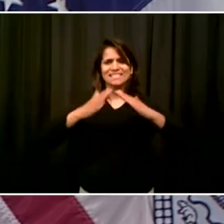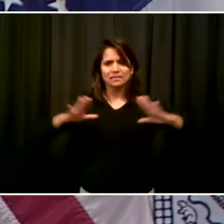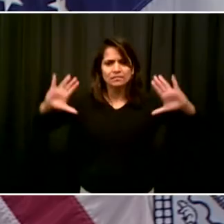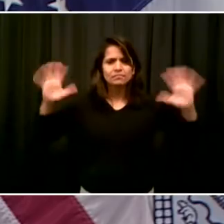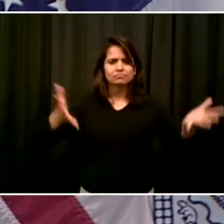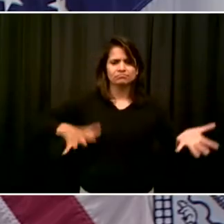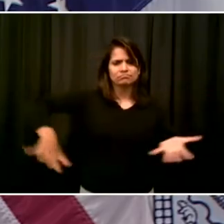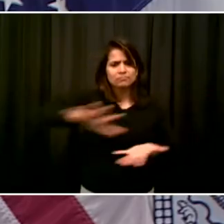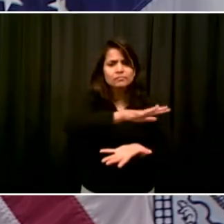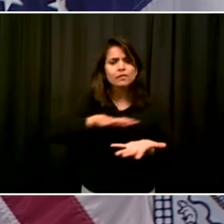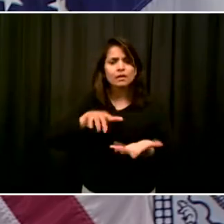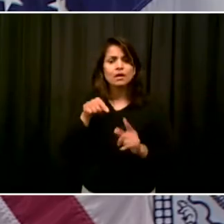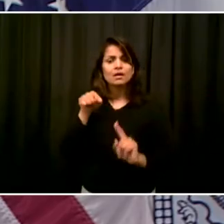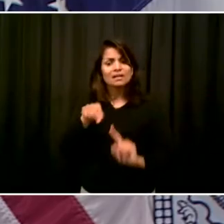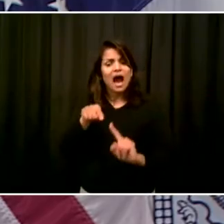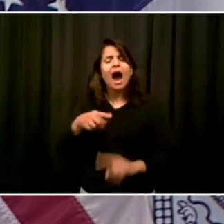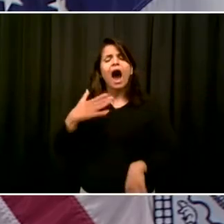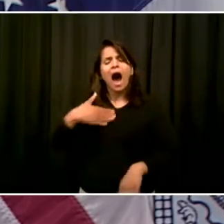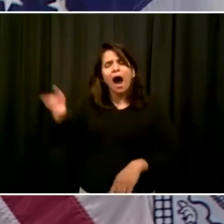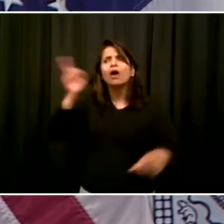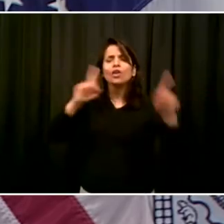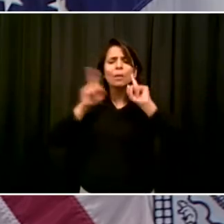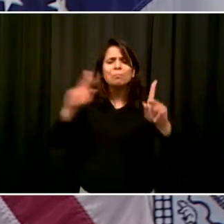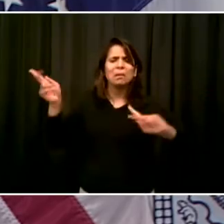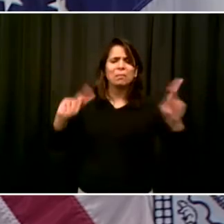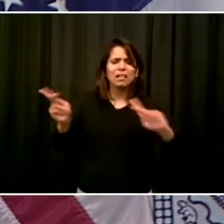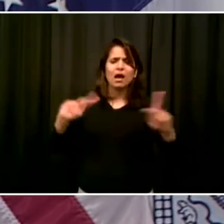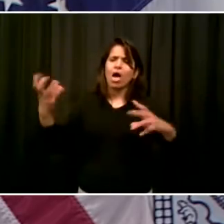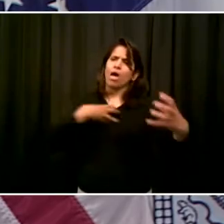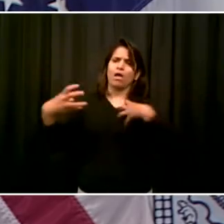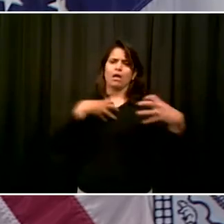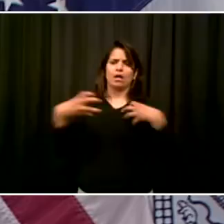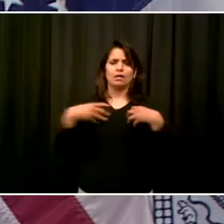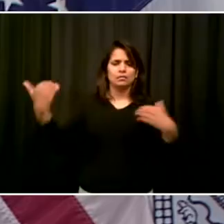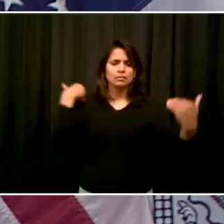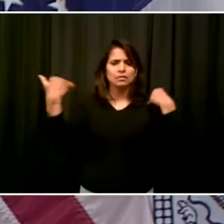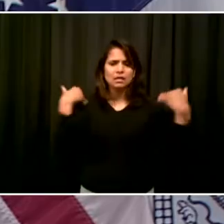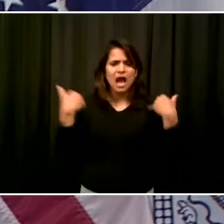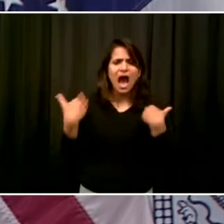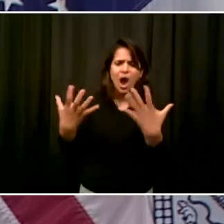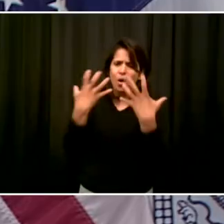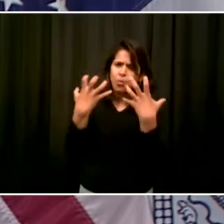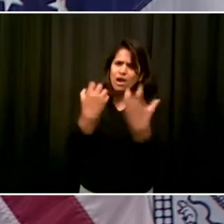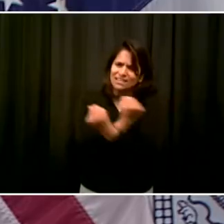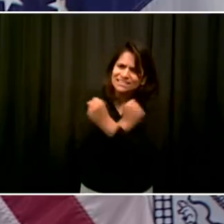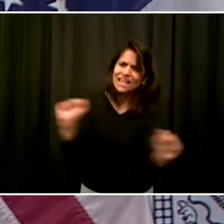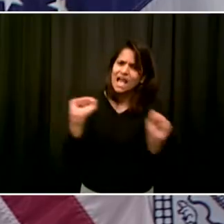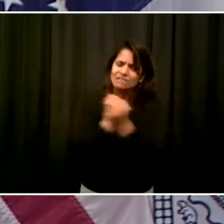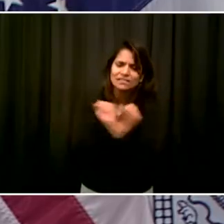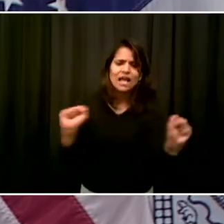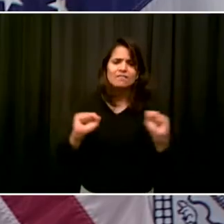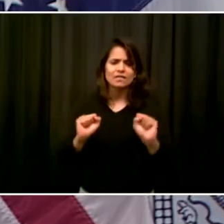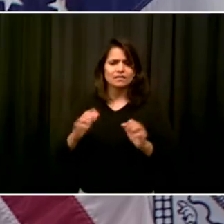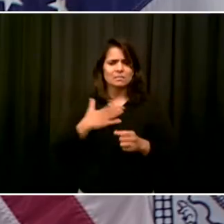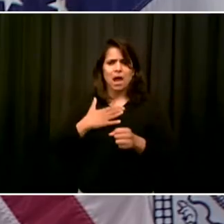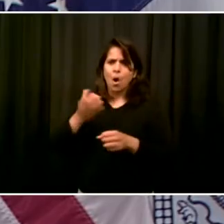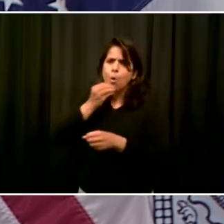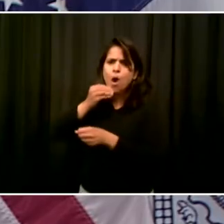HOW DO WE STRIKE THAT BALANCE? I HAVE BEEN OKLOING AT THIS FOR YEARS AND YEARS. THEY WANT SAFETY AND THEY WANT